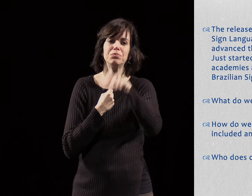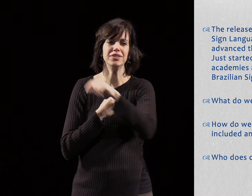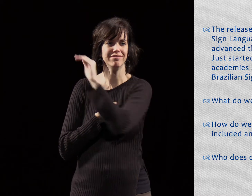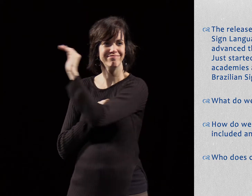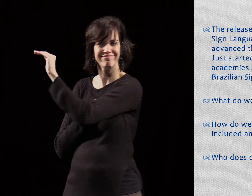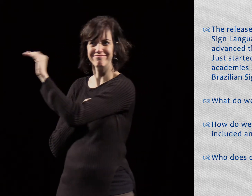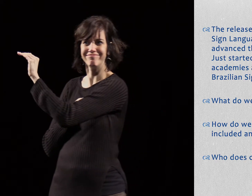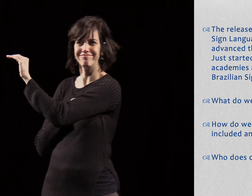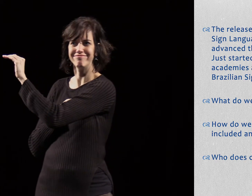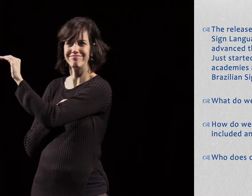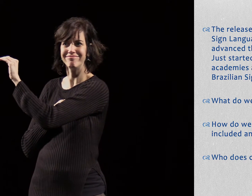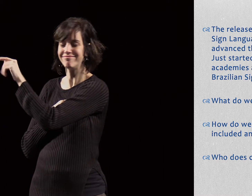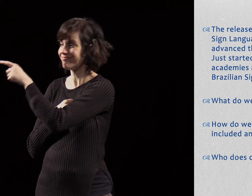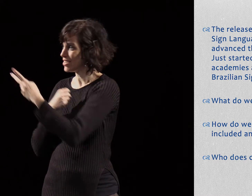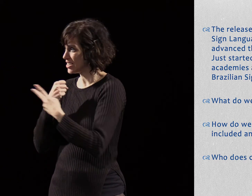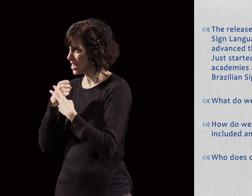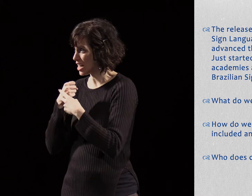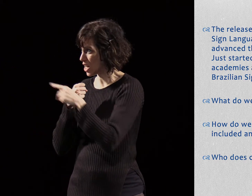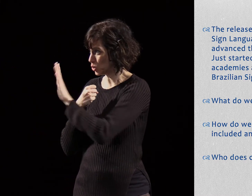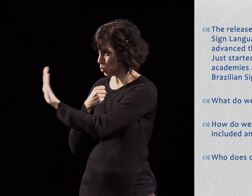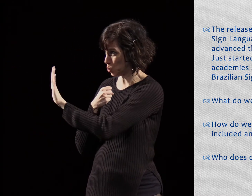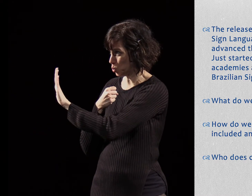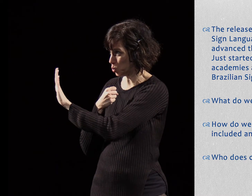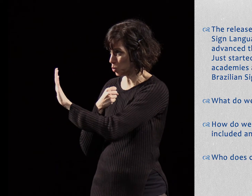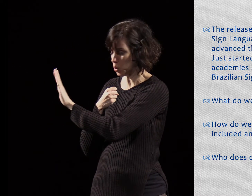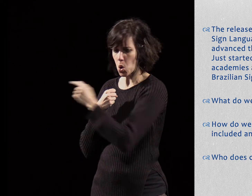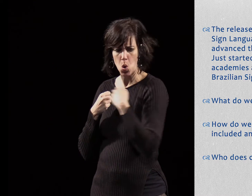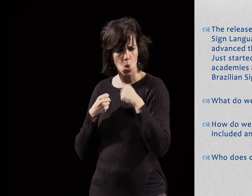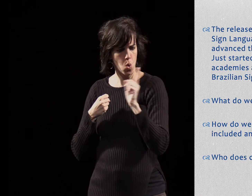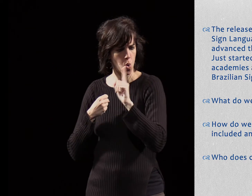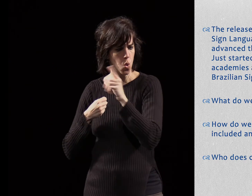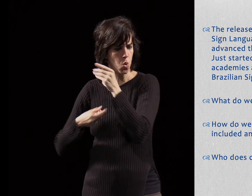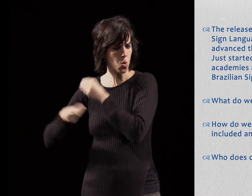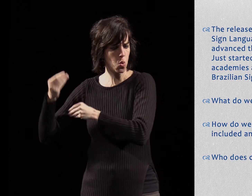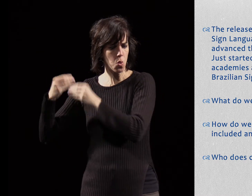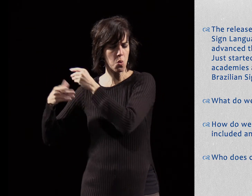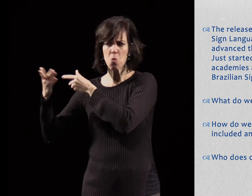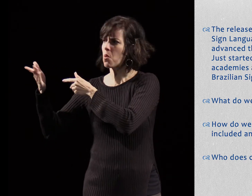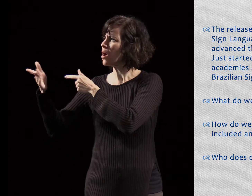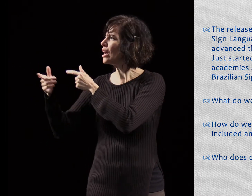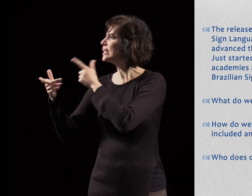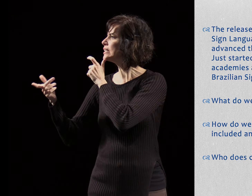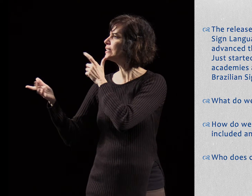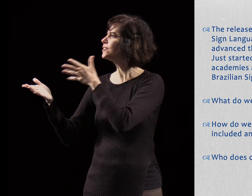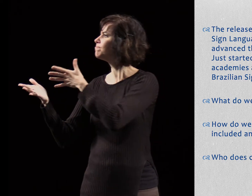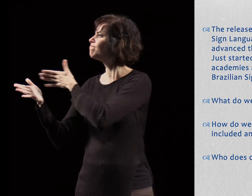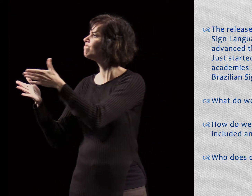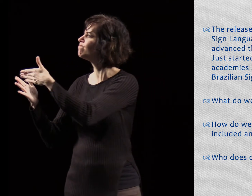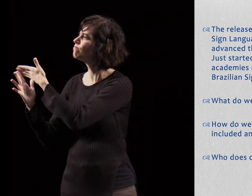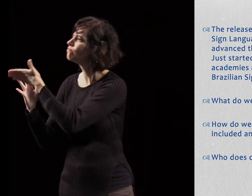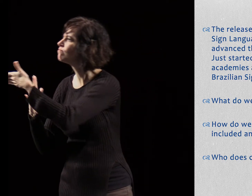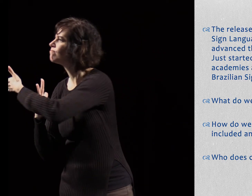If we'd like to archive these works, we need to figure out where they come from. Where did they originate?